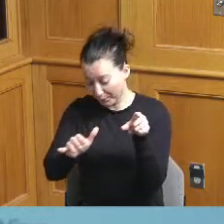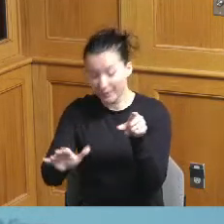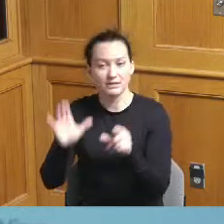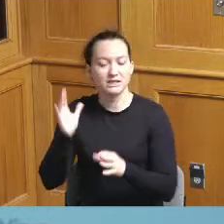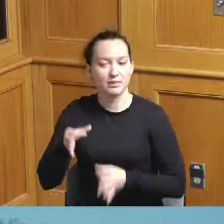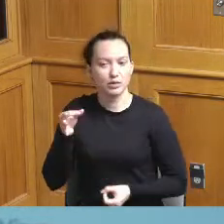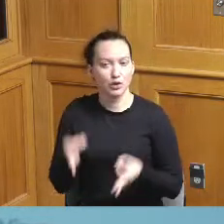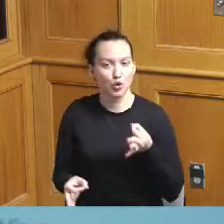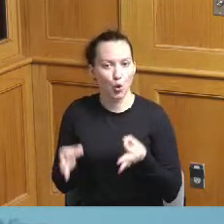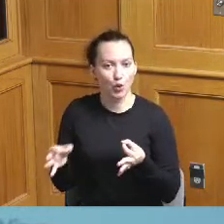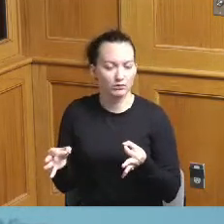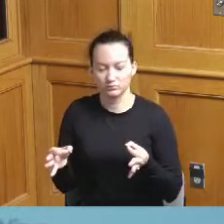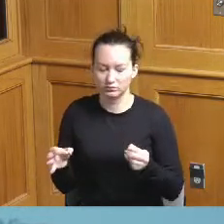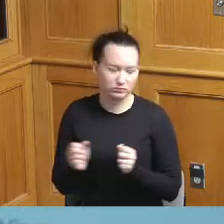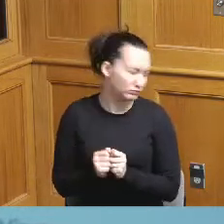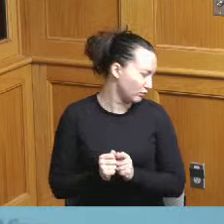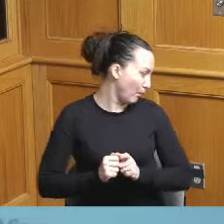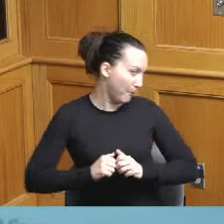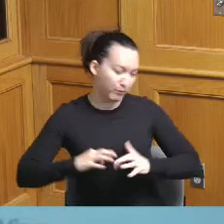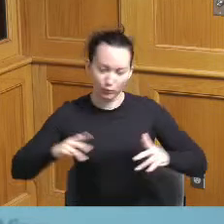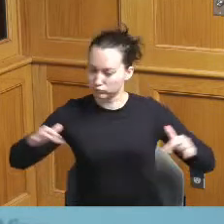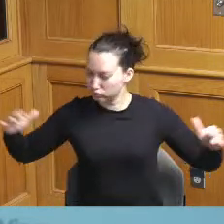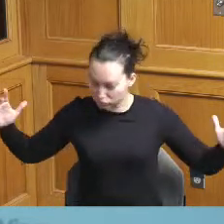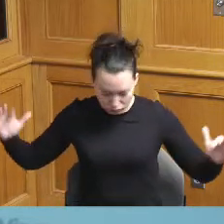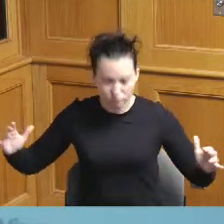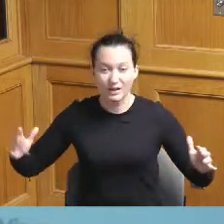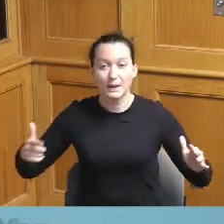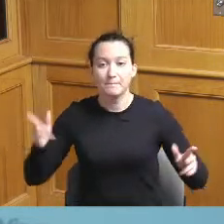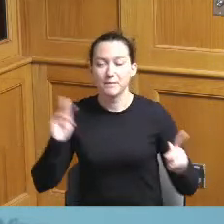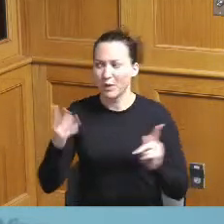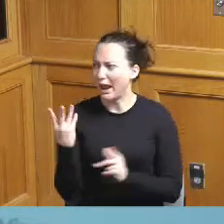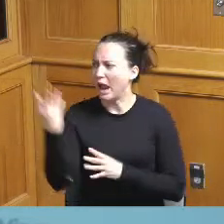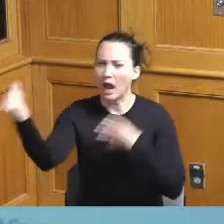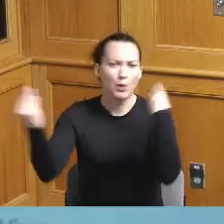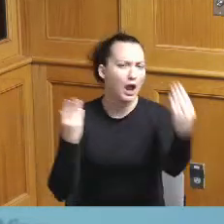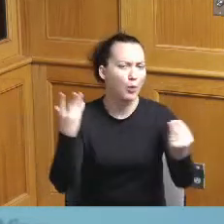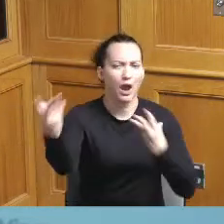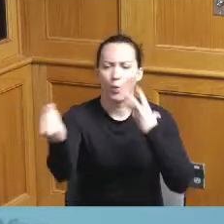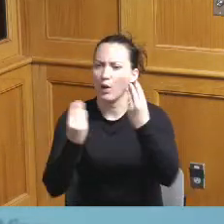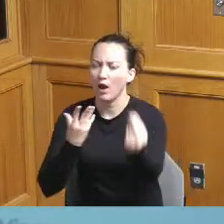Court's cases exploded people wanted to get out again and they had to come to the court and file